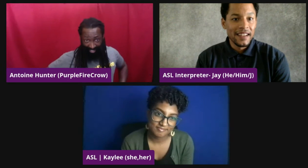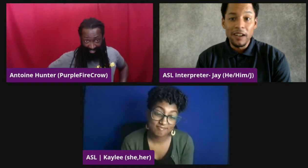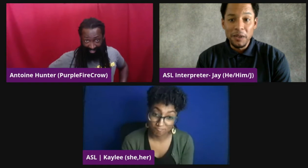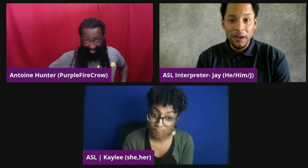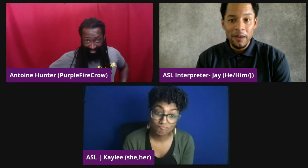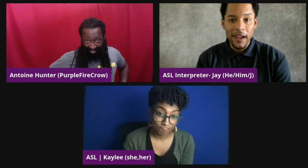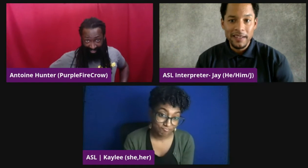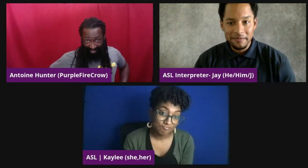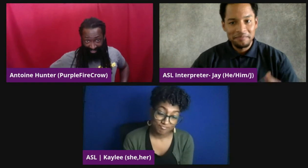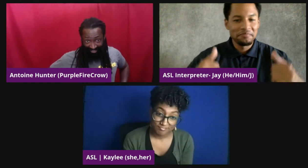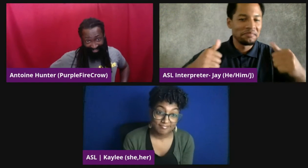Y'all doing all right?